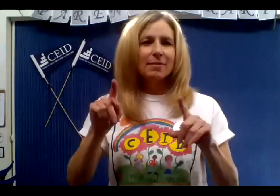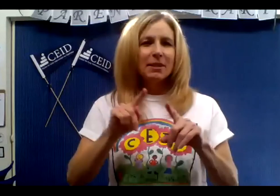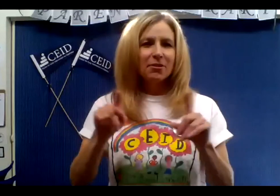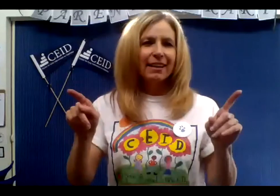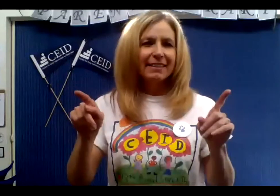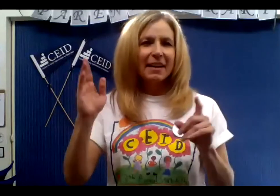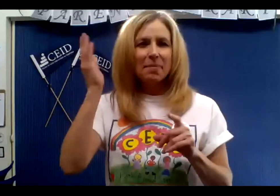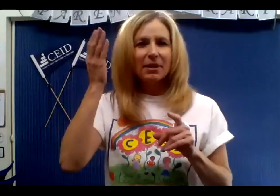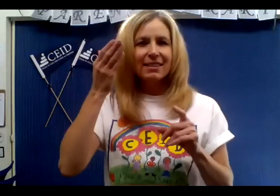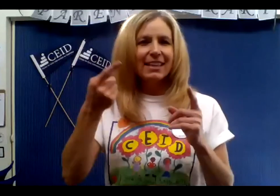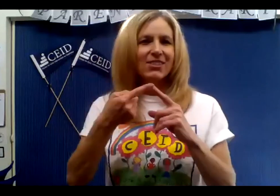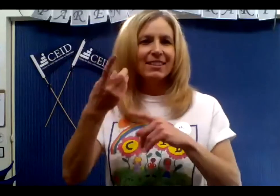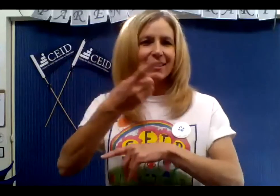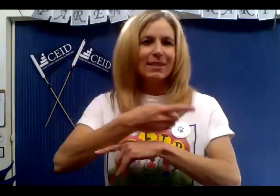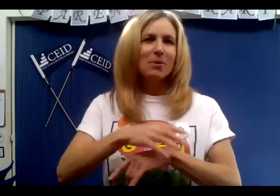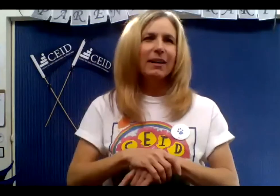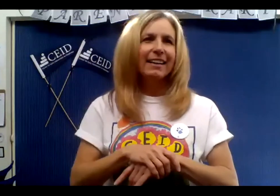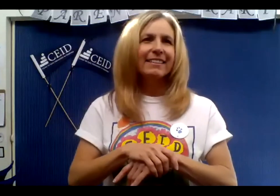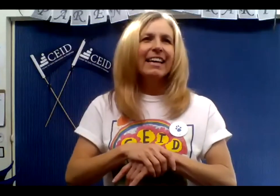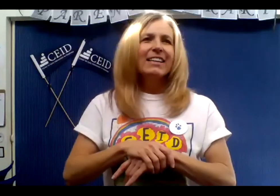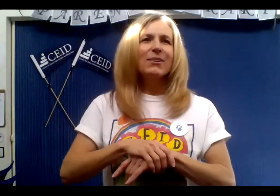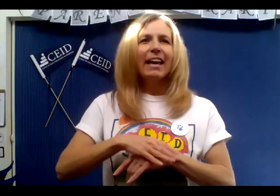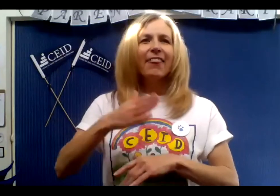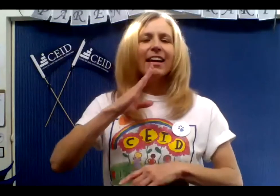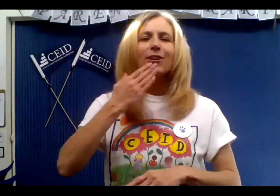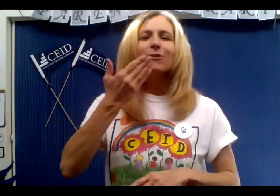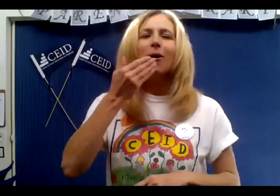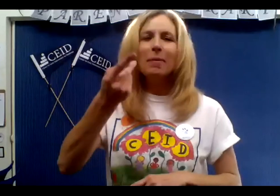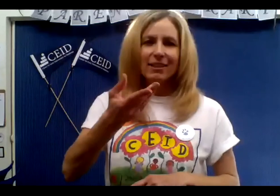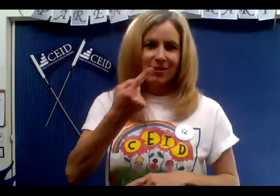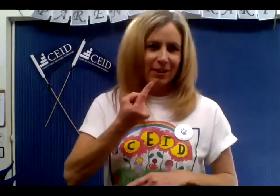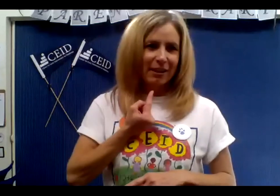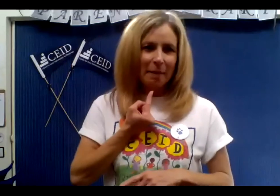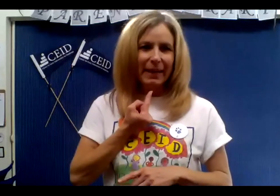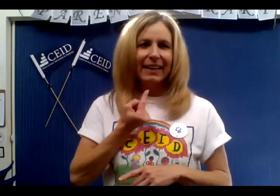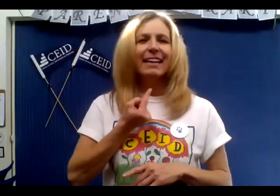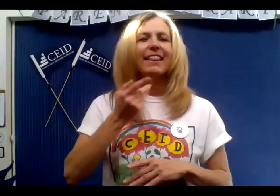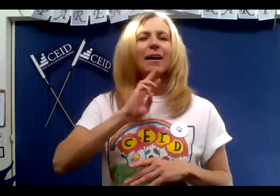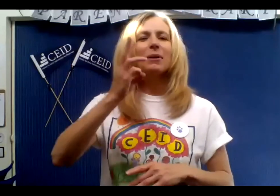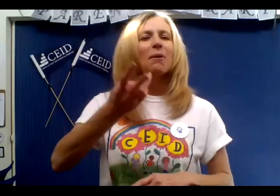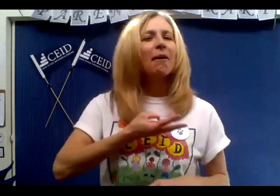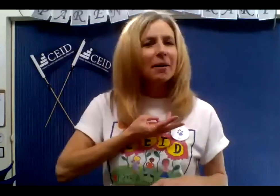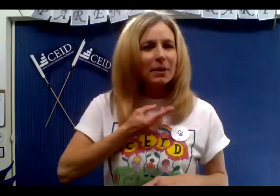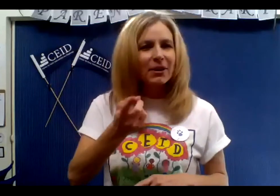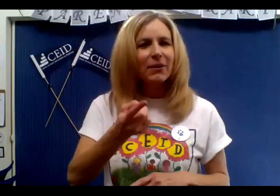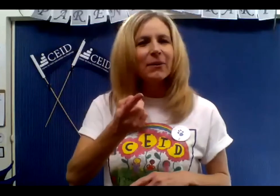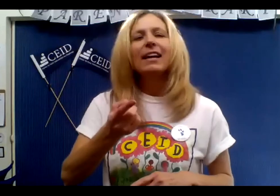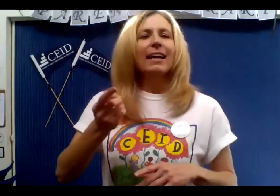some different presentations this morning. So again, thank you so much for coming and we welcome you.